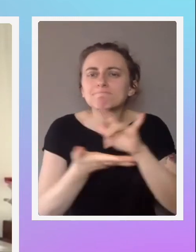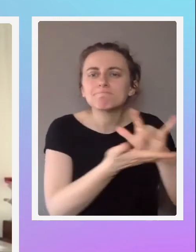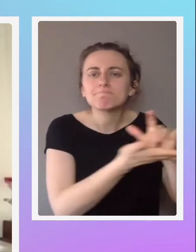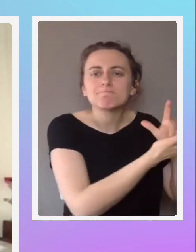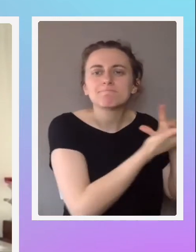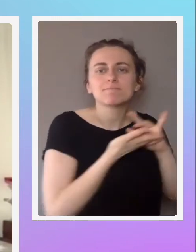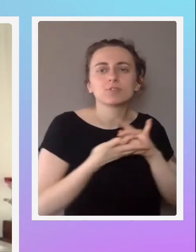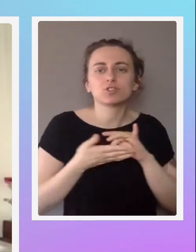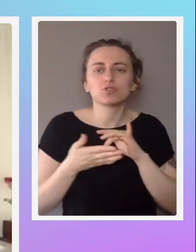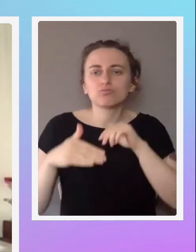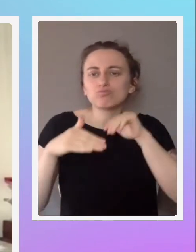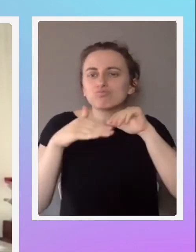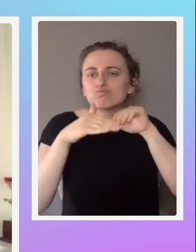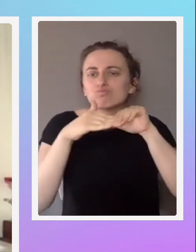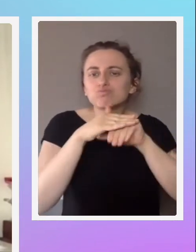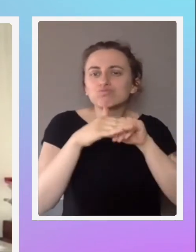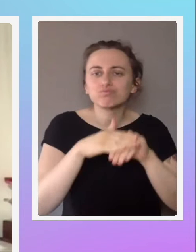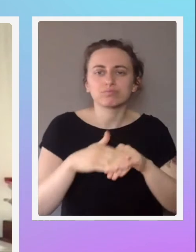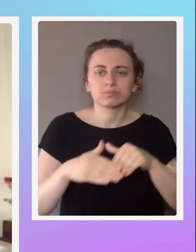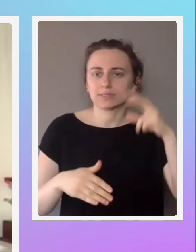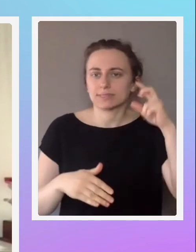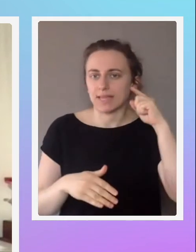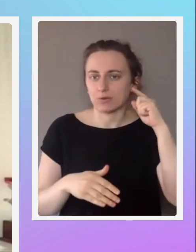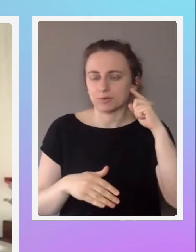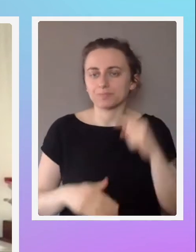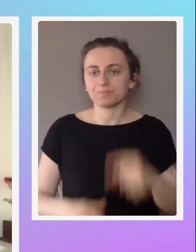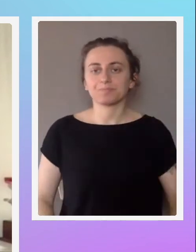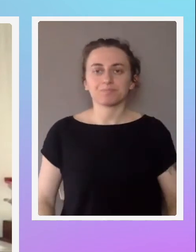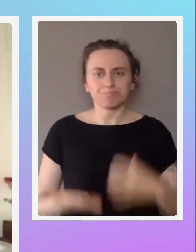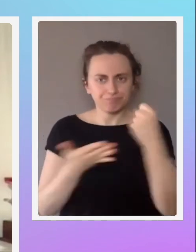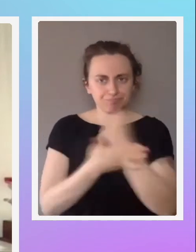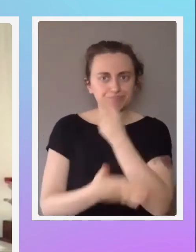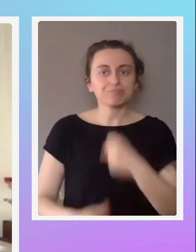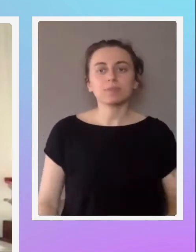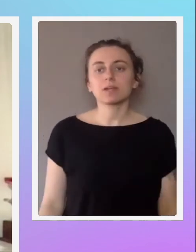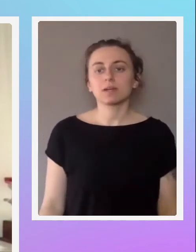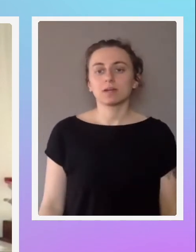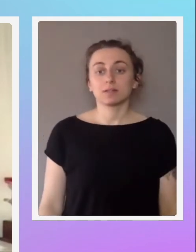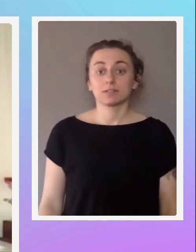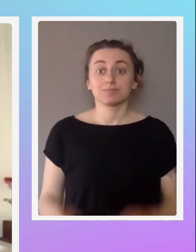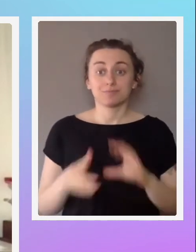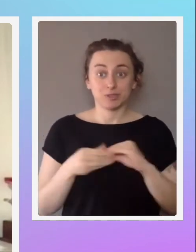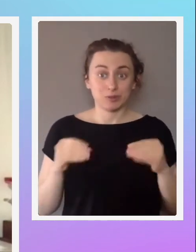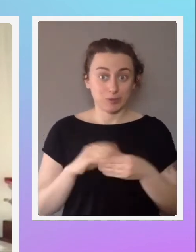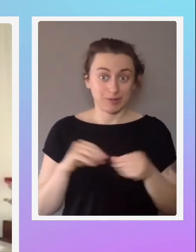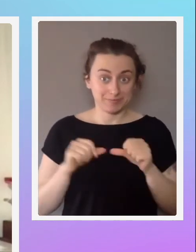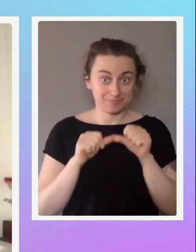Now, the story goes on after 22 years that particular implant failed